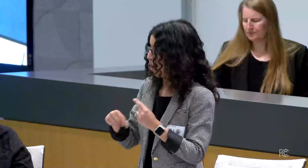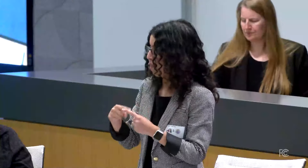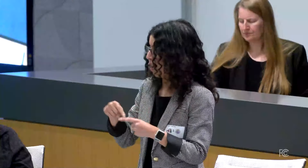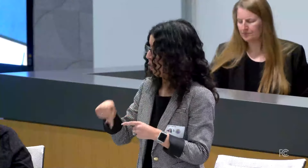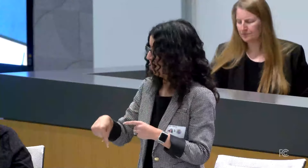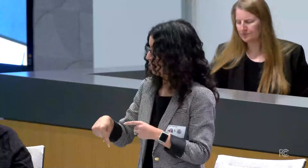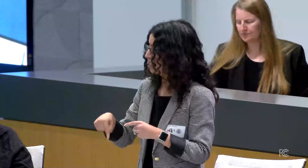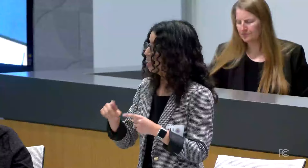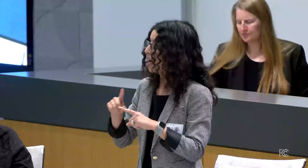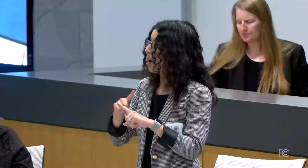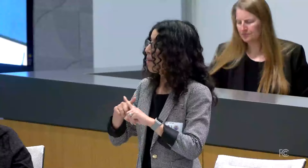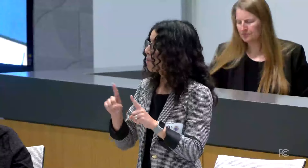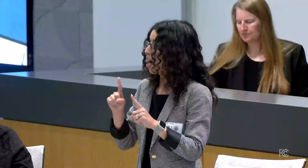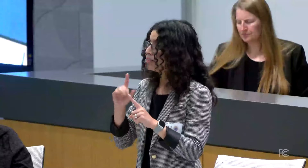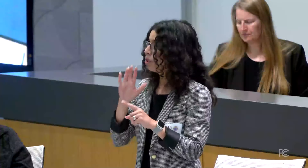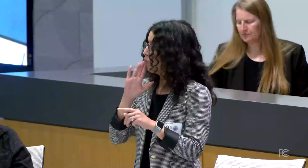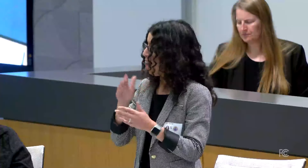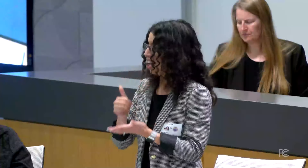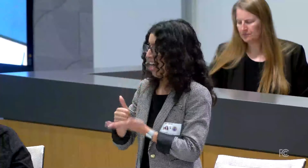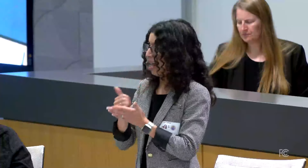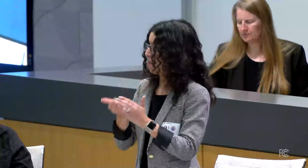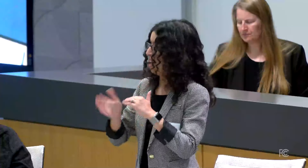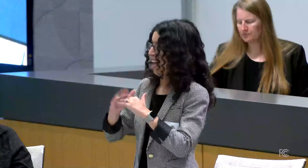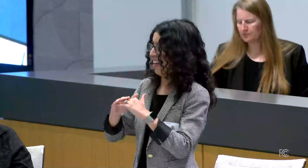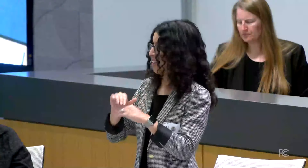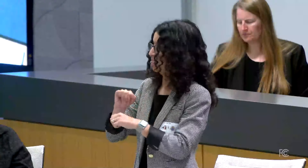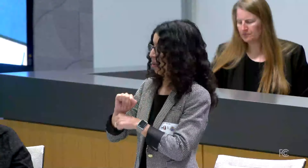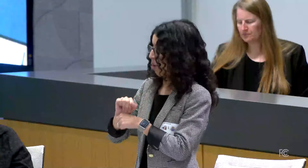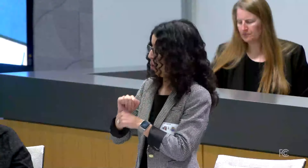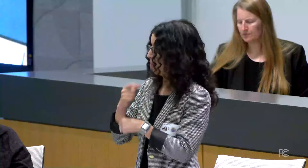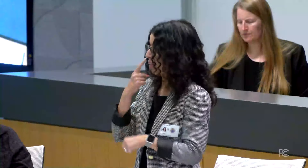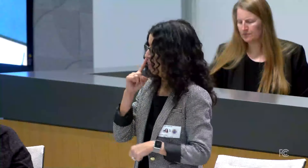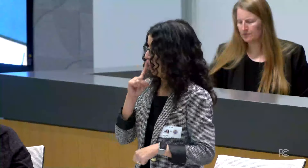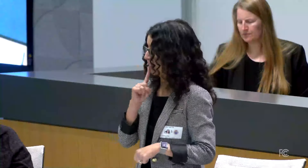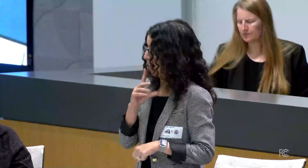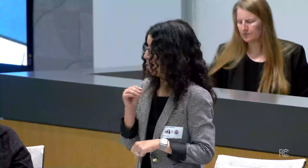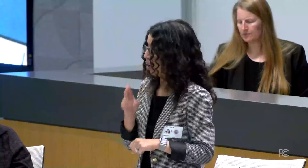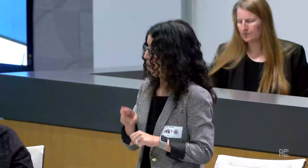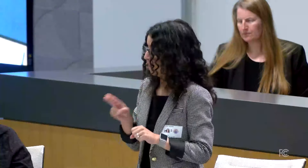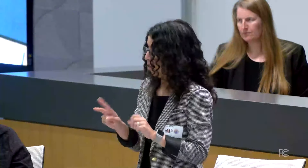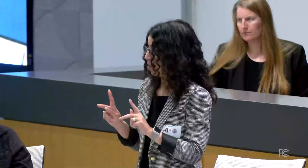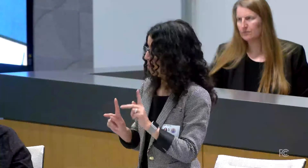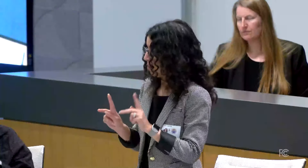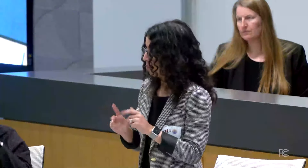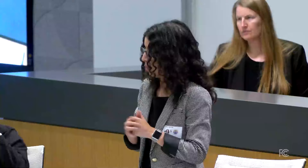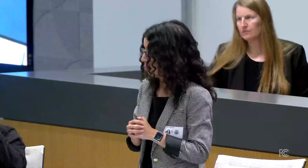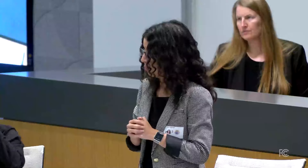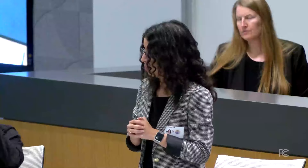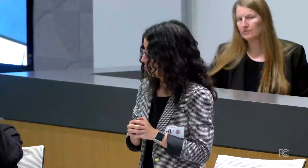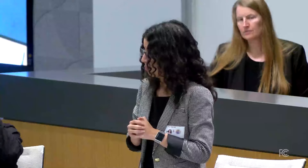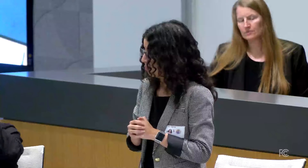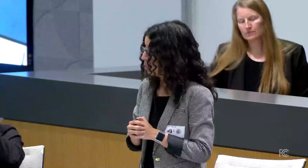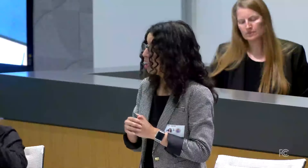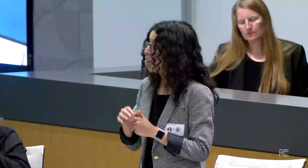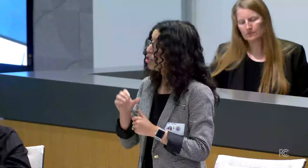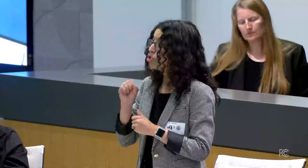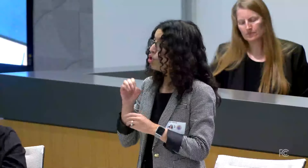AND THAT DOESN'T JUST BENEFIT THE DEAF CONSUMER WITH THE SPECIFIC NEED THAT THEY HAVE. BUT IT ALSO BENEFITS THE